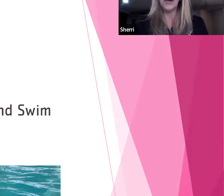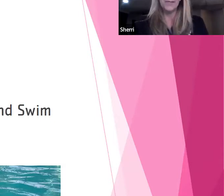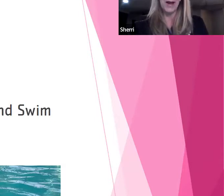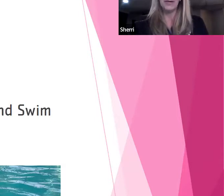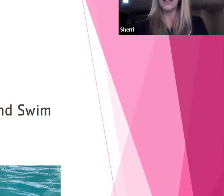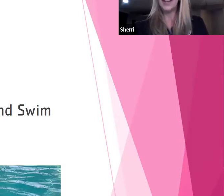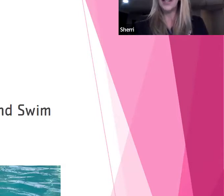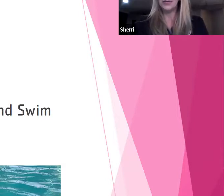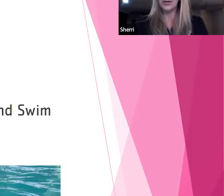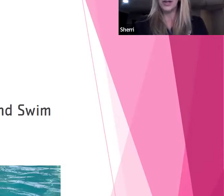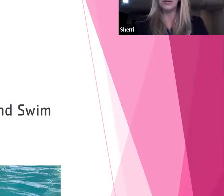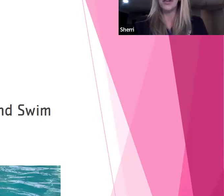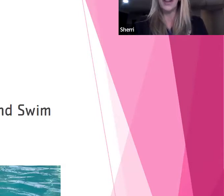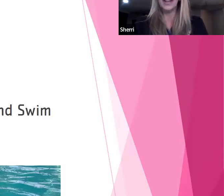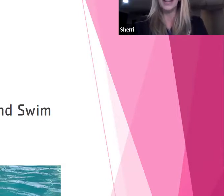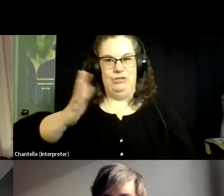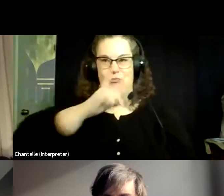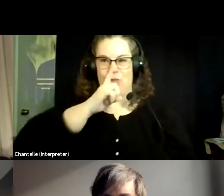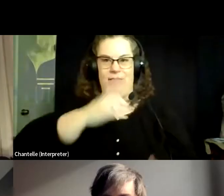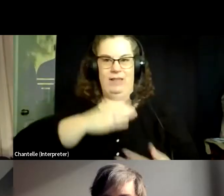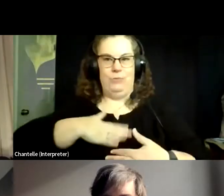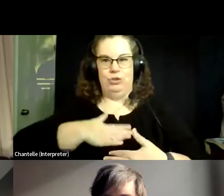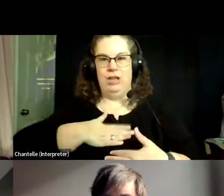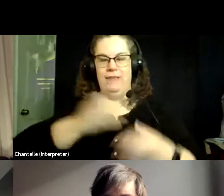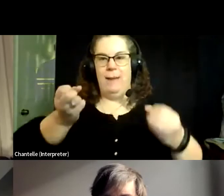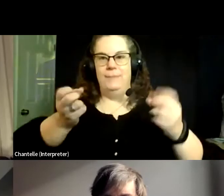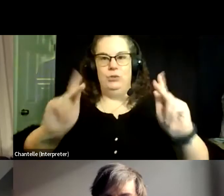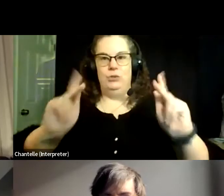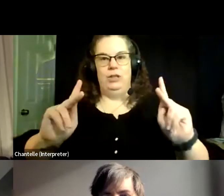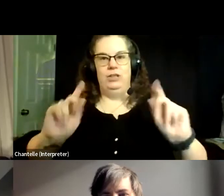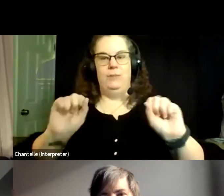for my presentation. I really appreciate the opportunity to be able to present to you today